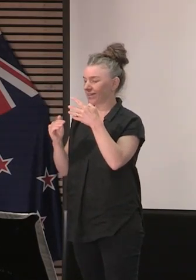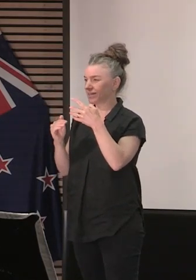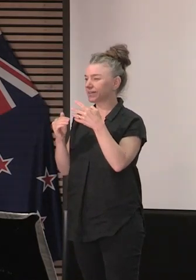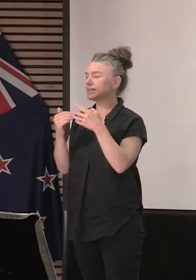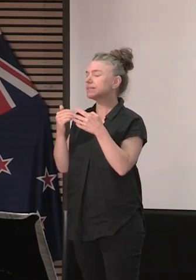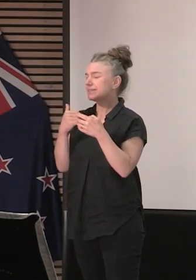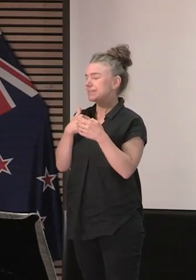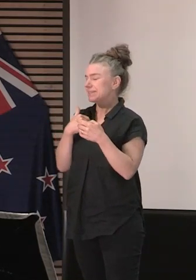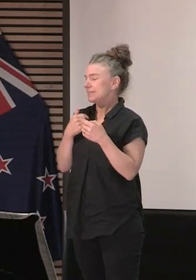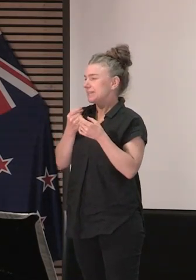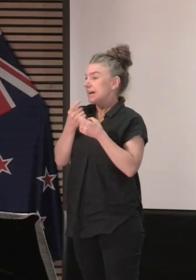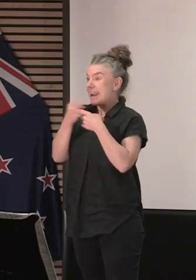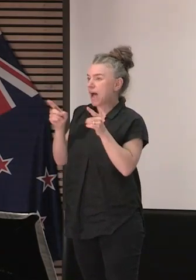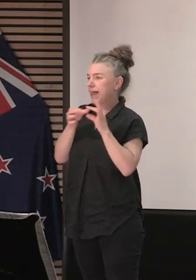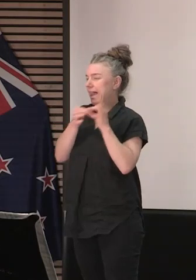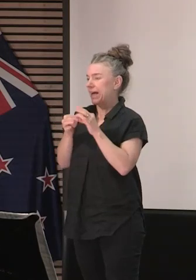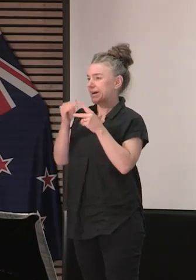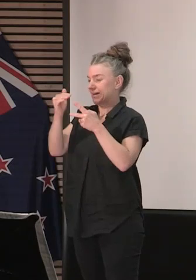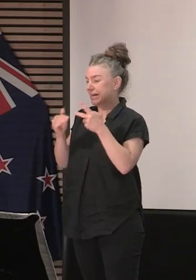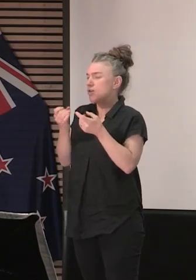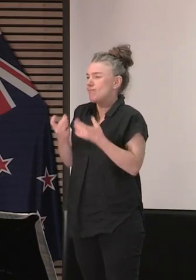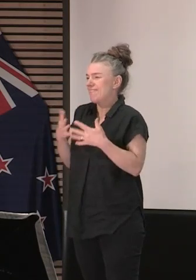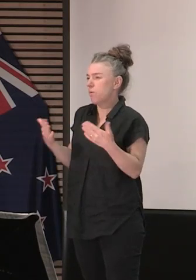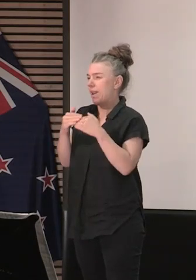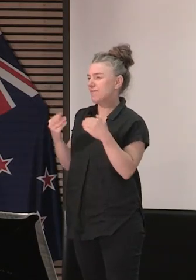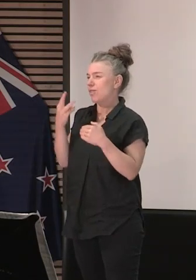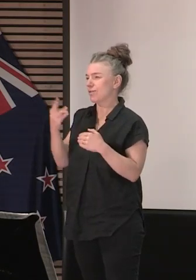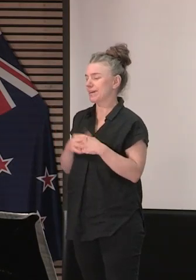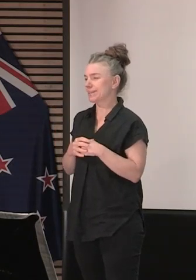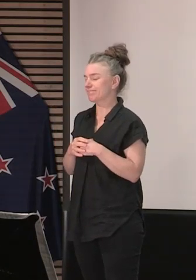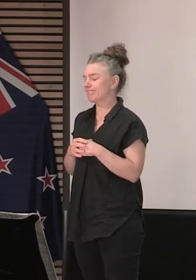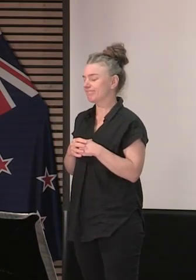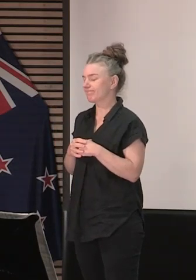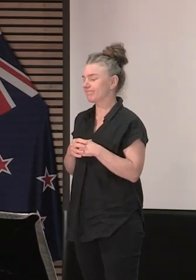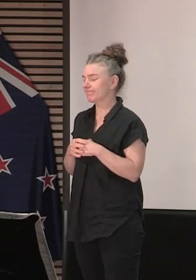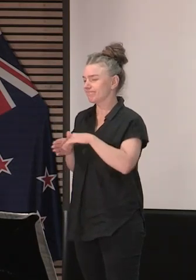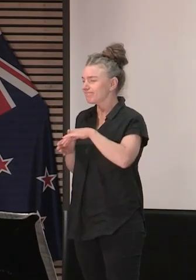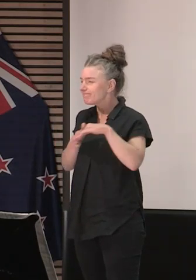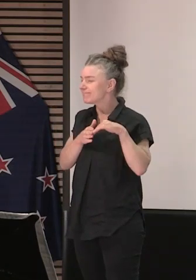No matterwhat level we are at in thefuture, there are three areaswhere we need to become watertight.